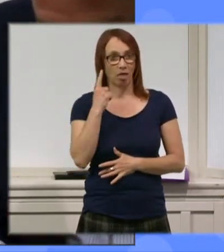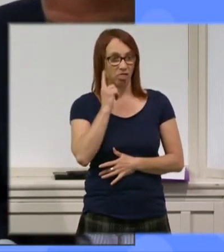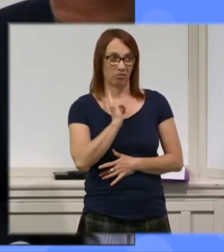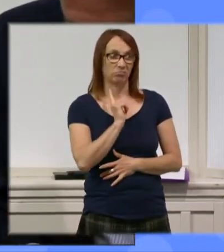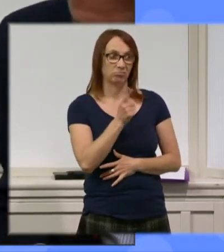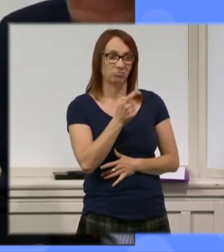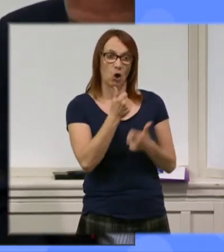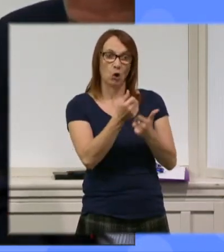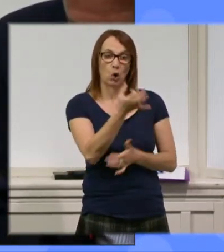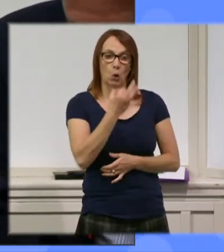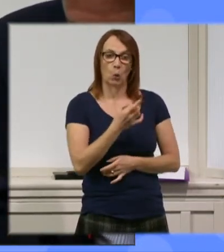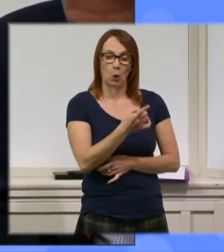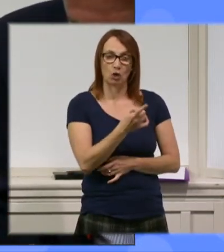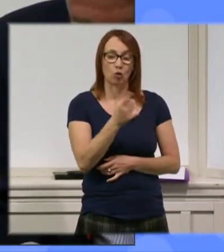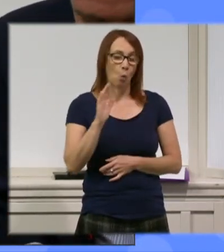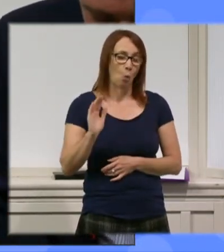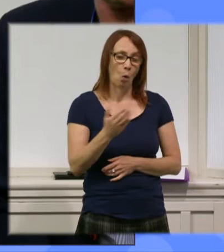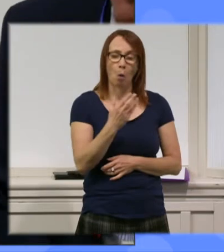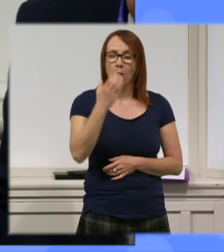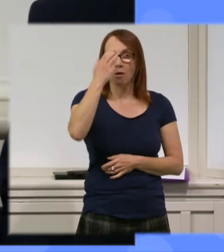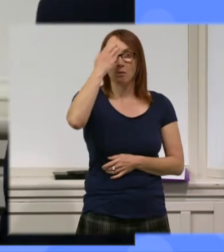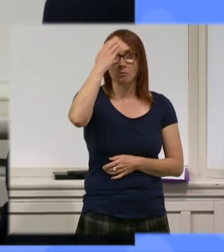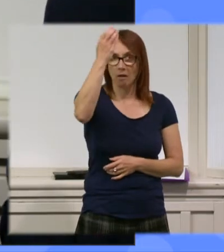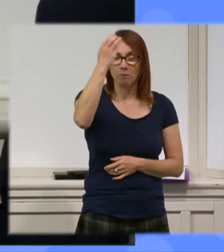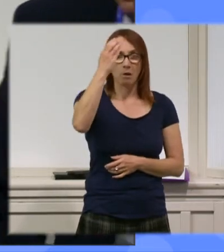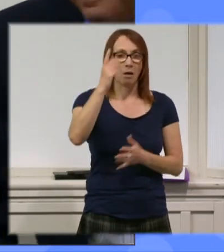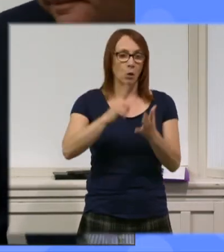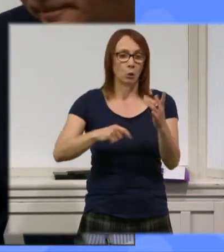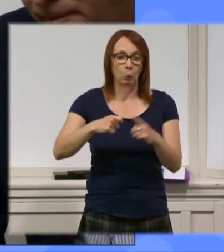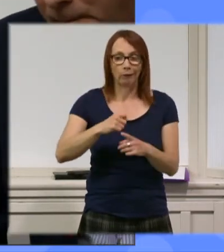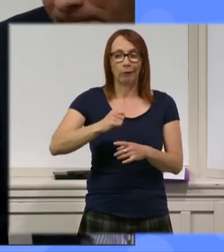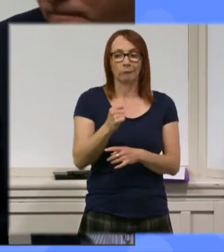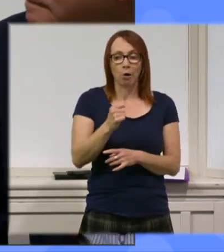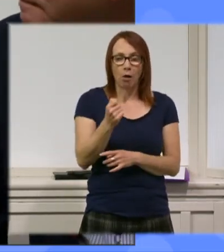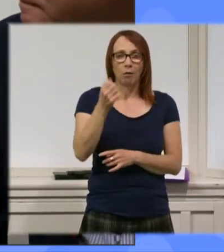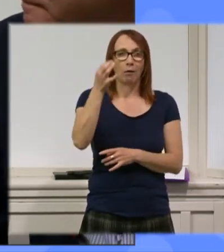made I think government all governments local UK Scottish European possibly if